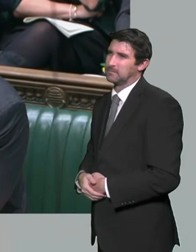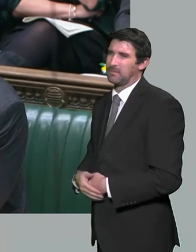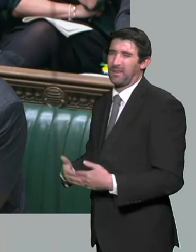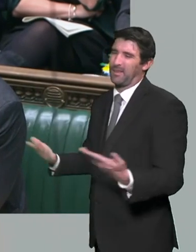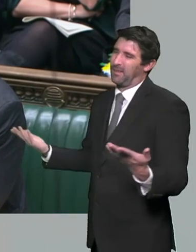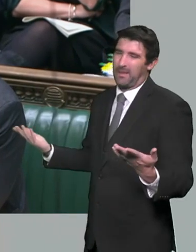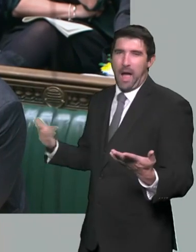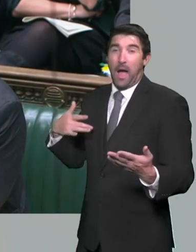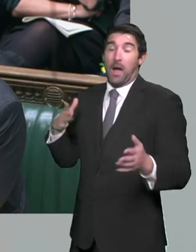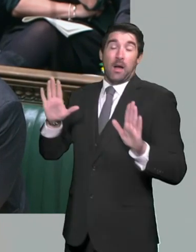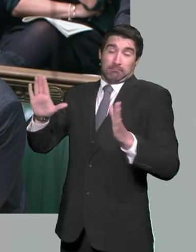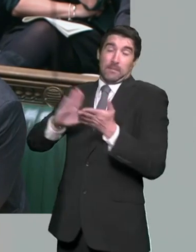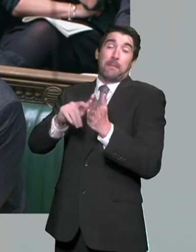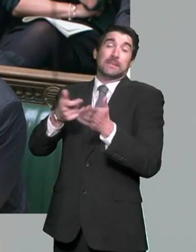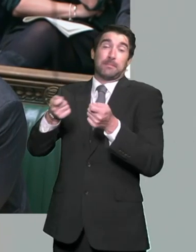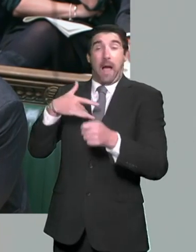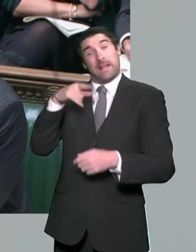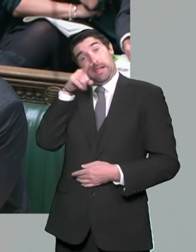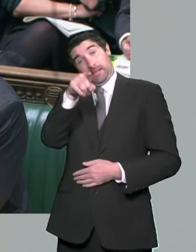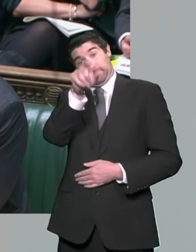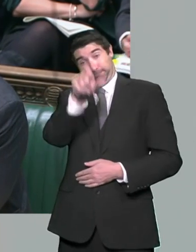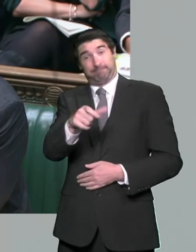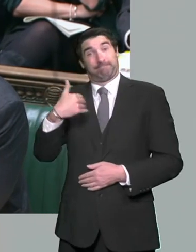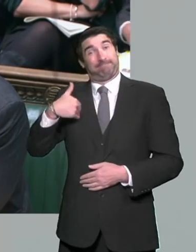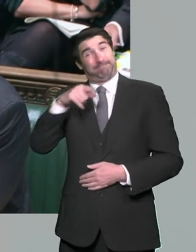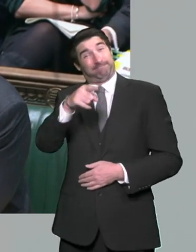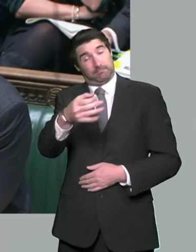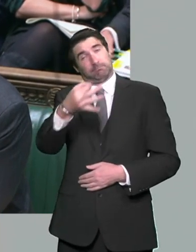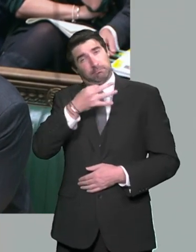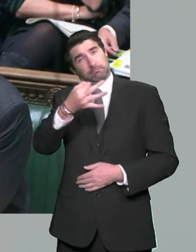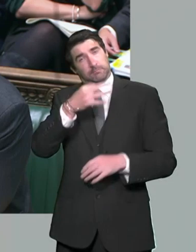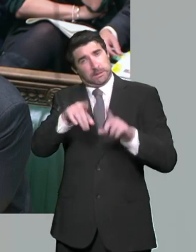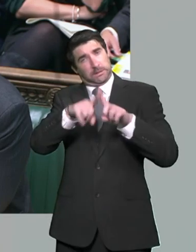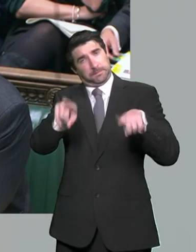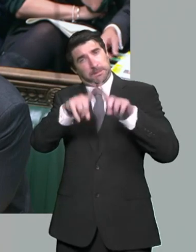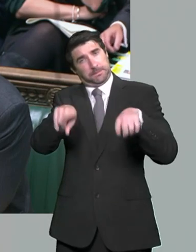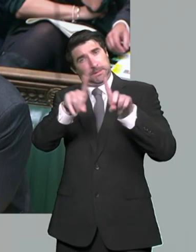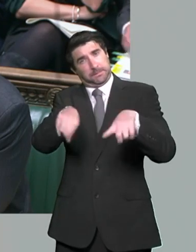Let me remind her that this is a Government who get on and deliver on our promises to